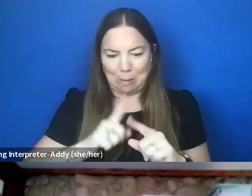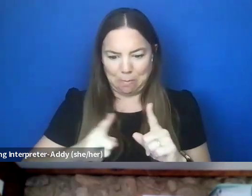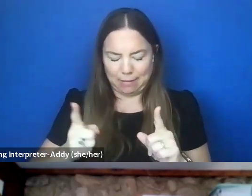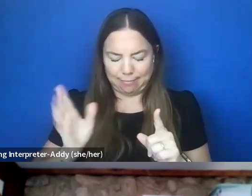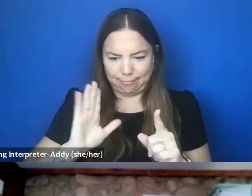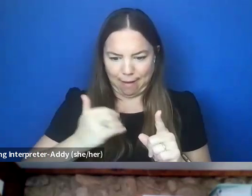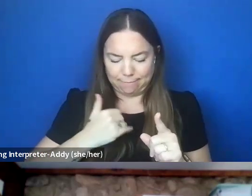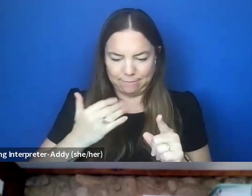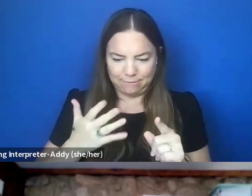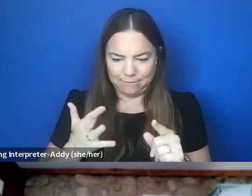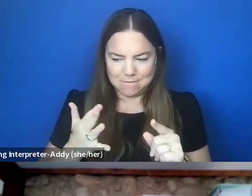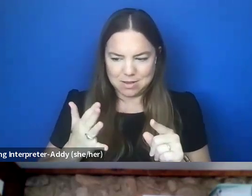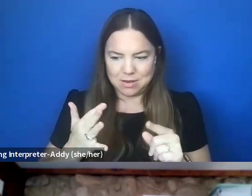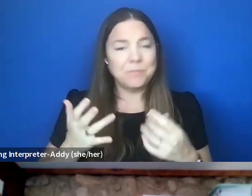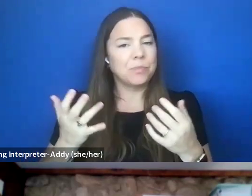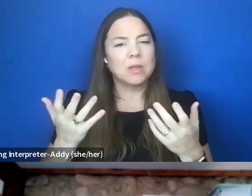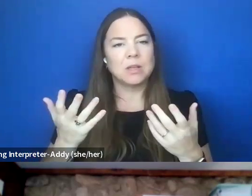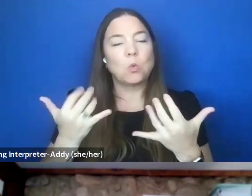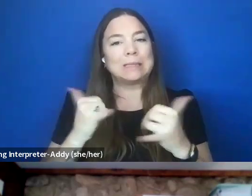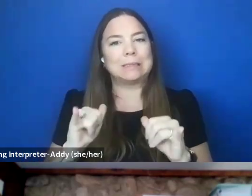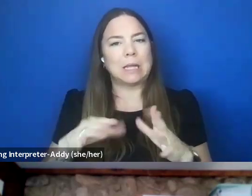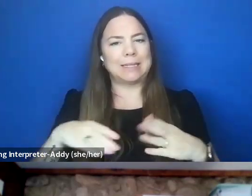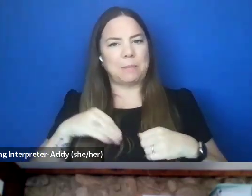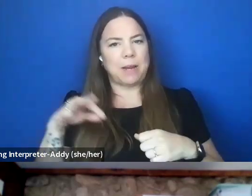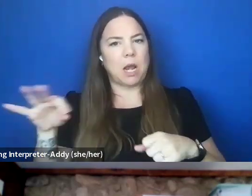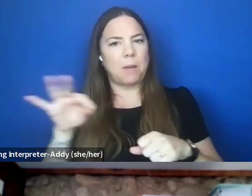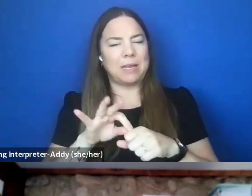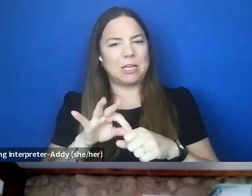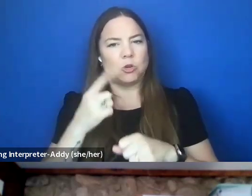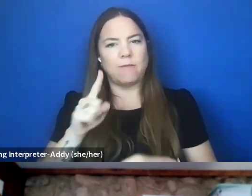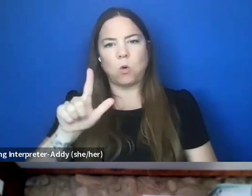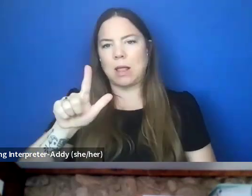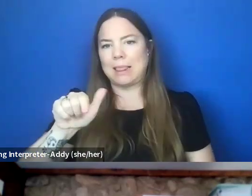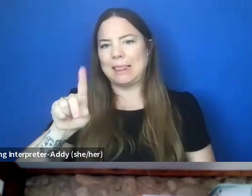Don Dew: We we're still taking nominations for Linda Gonzalez Award, or has that stopped.